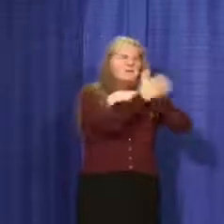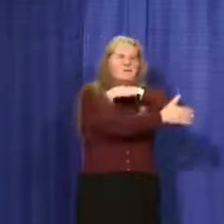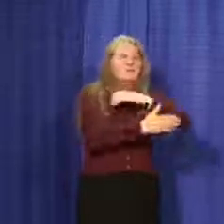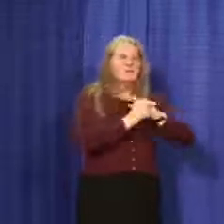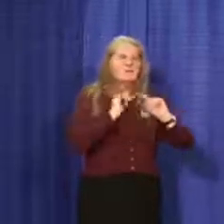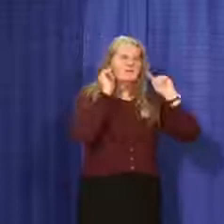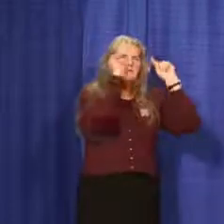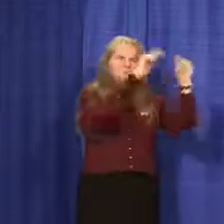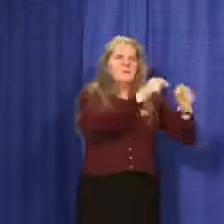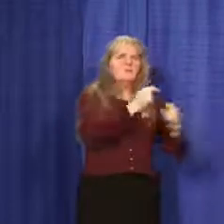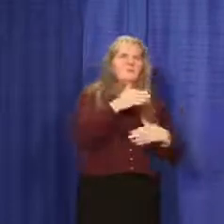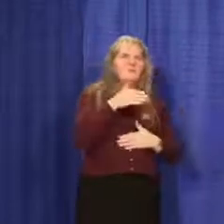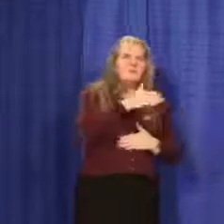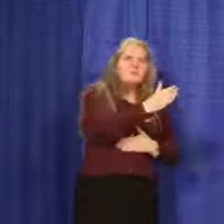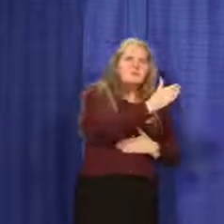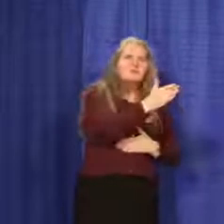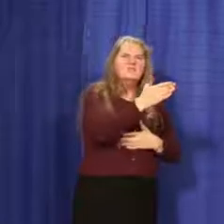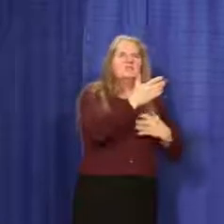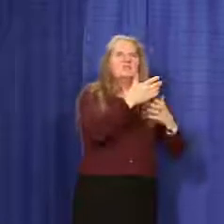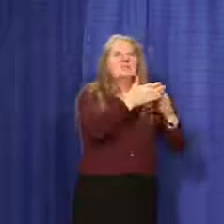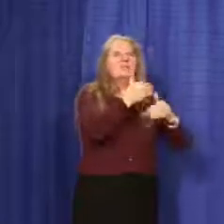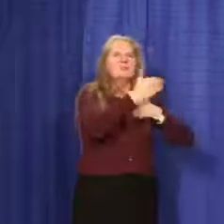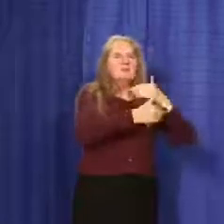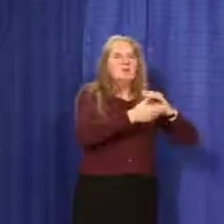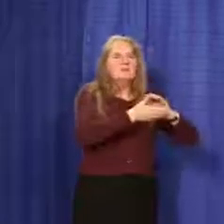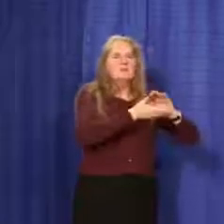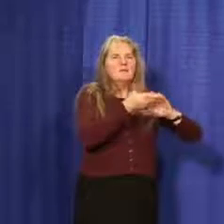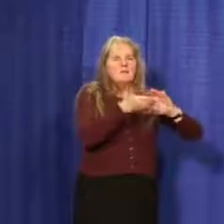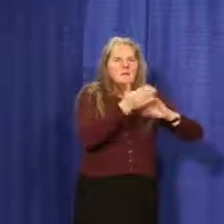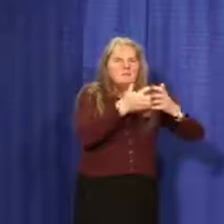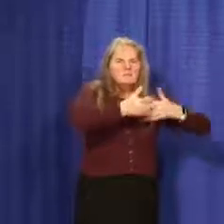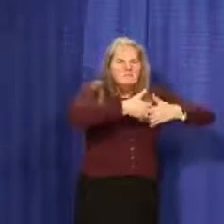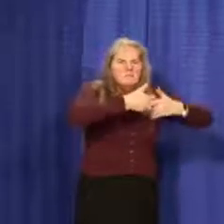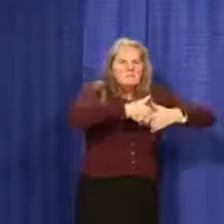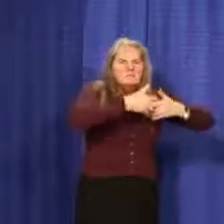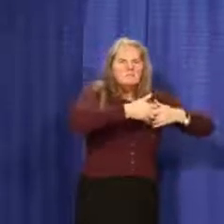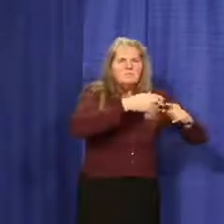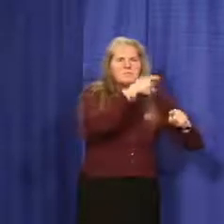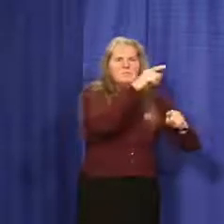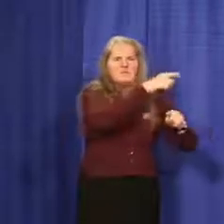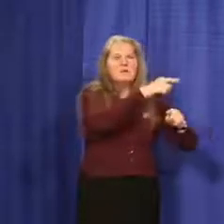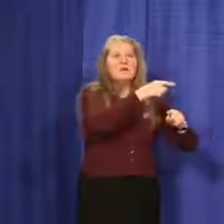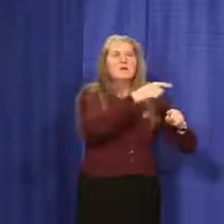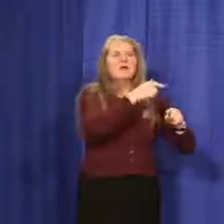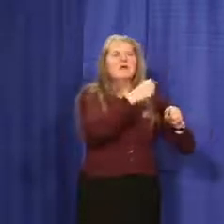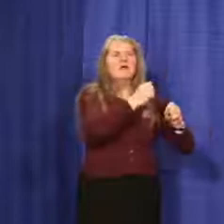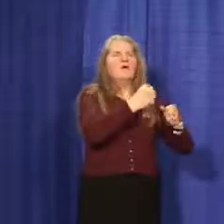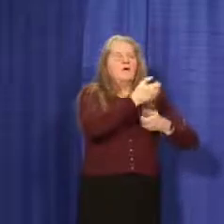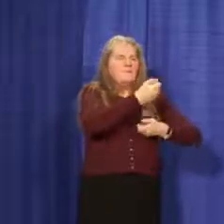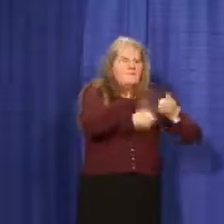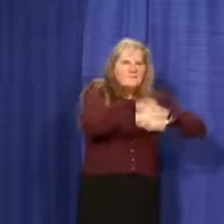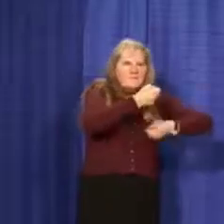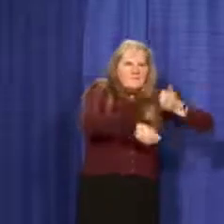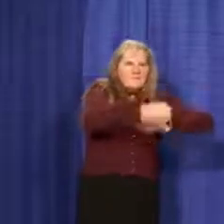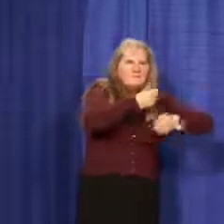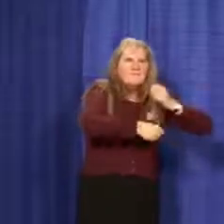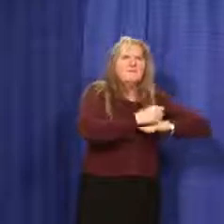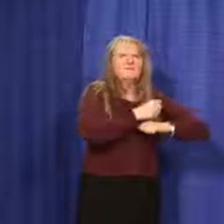driver and sector in Alaska. And that had led to more